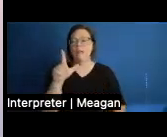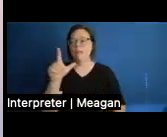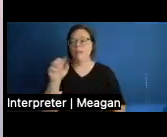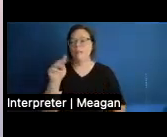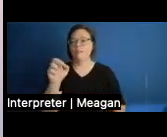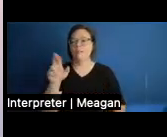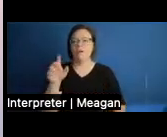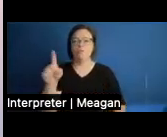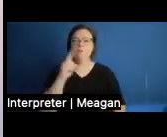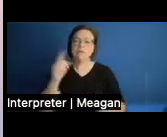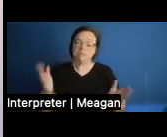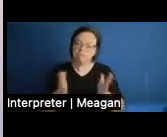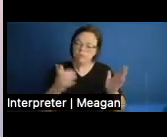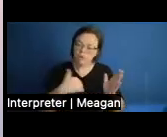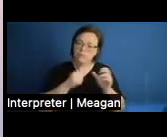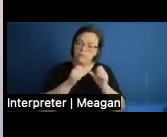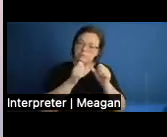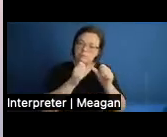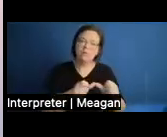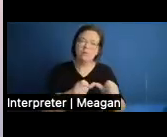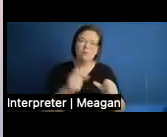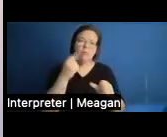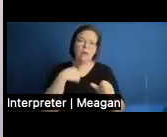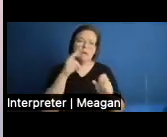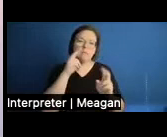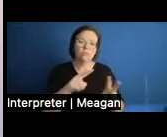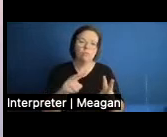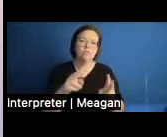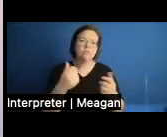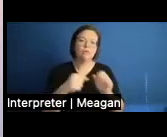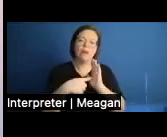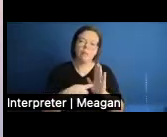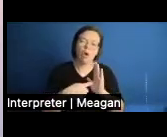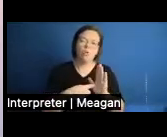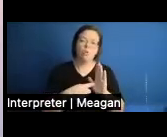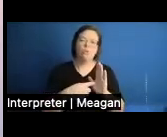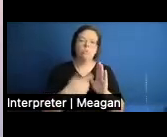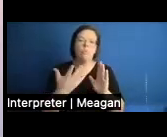me to keep going and someone I could look to and kind of model what a good poet is doing.